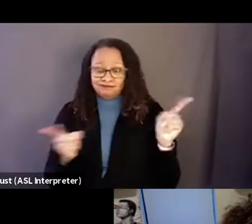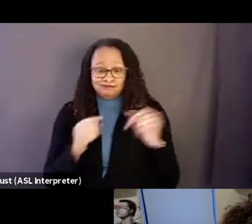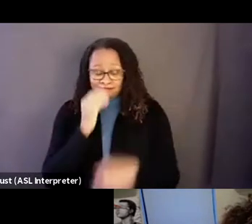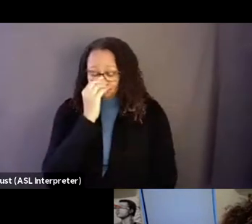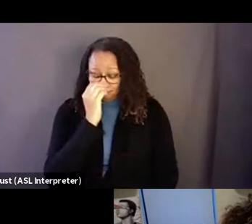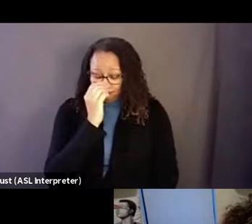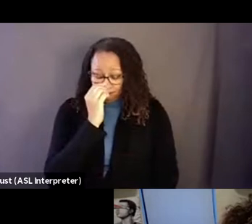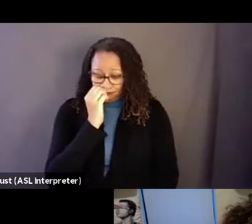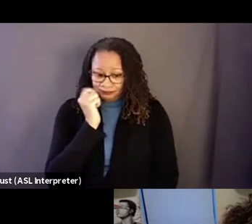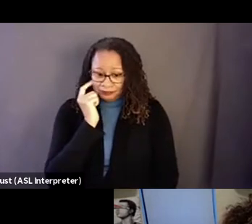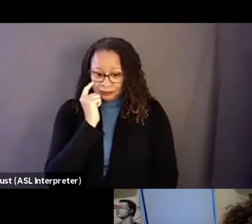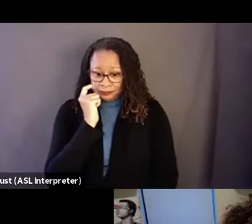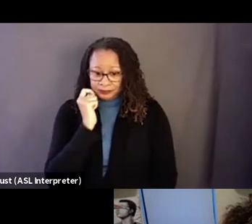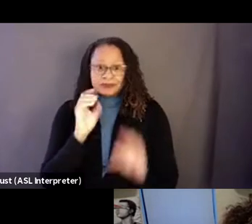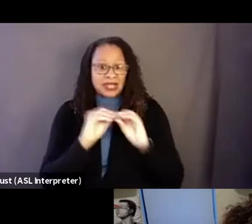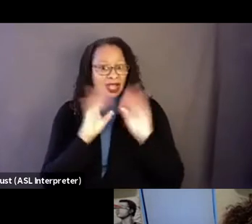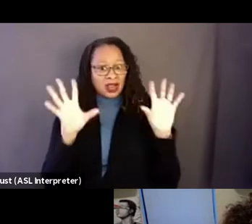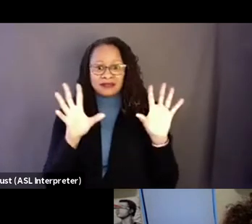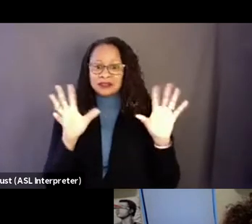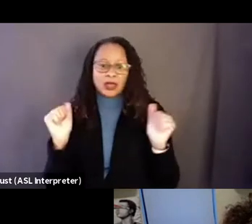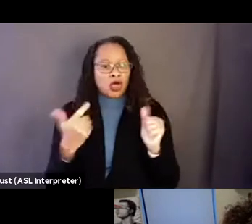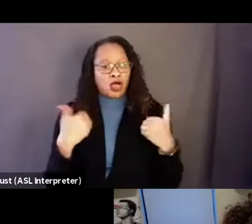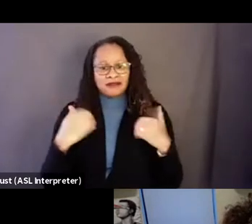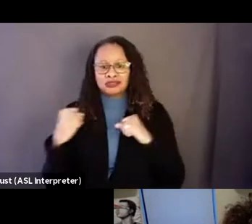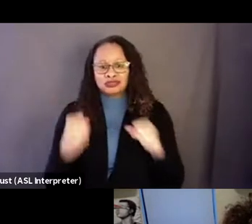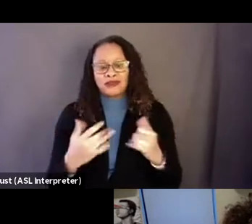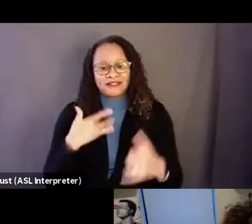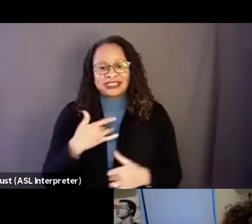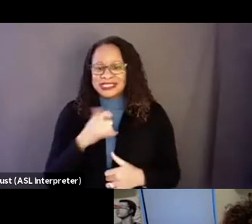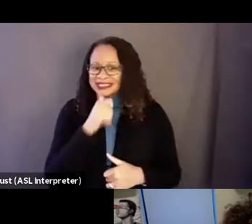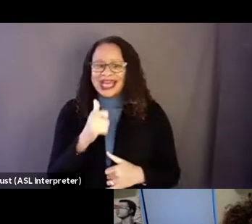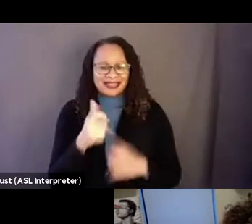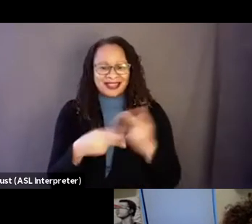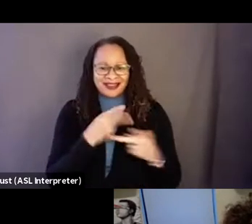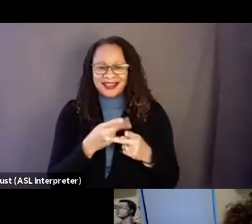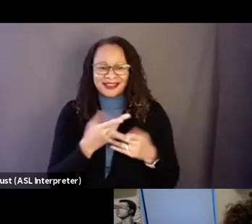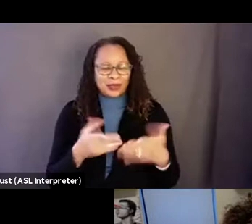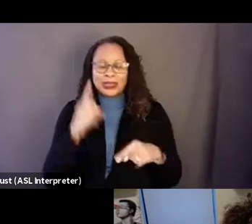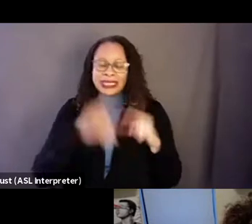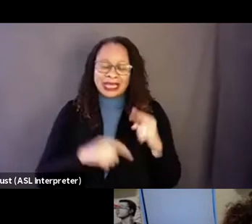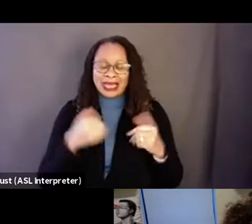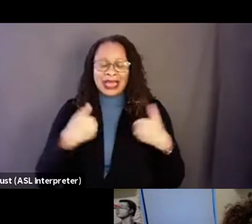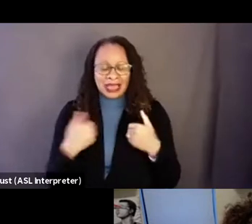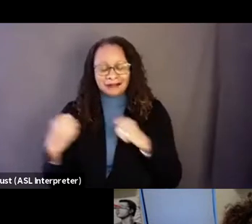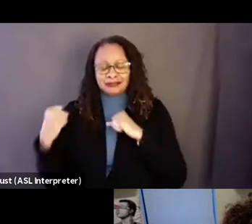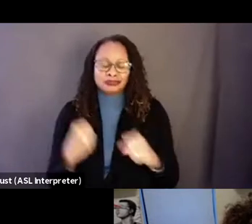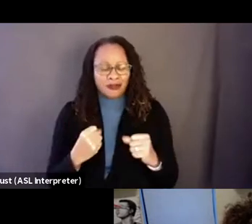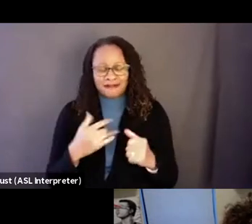And obviously we all have strong feelings about this. It's not the kind of thing that we can't have strong feelings about. If you're alive and you have a pulse,